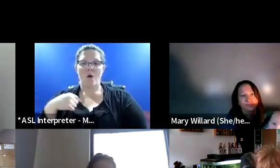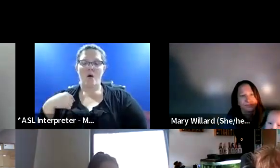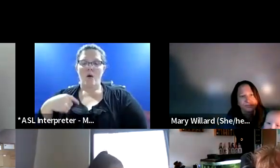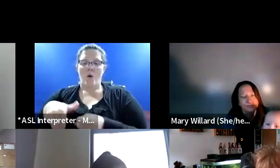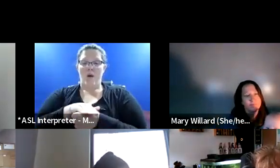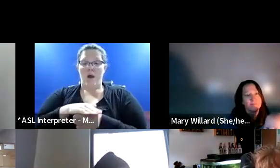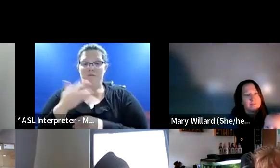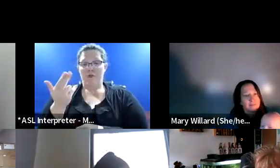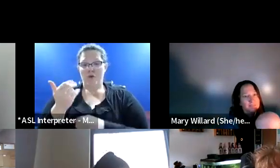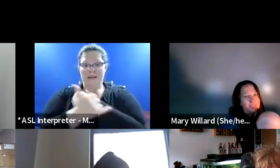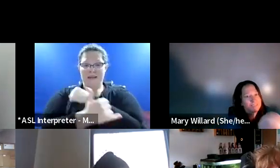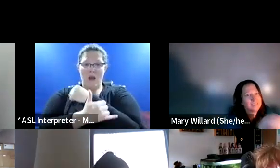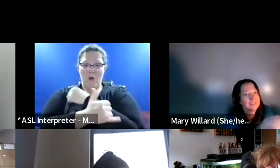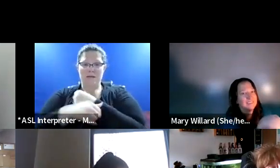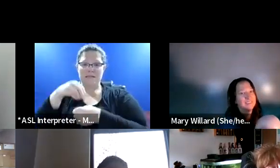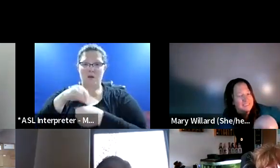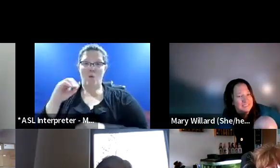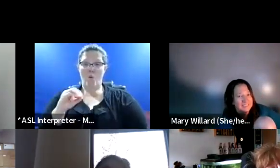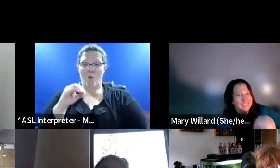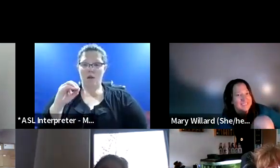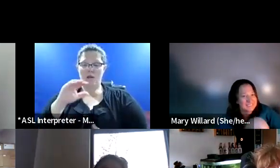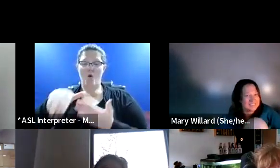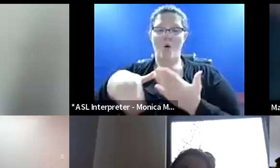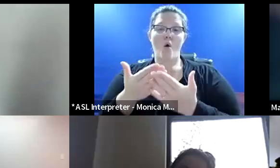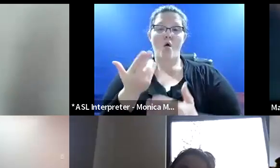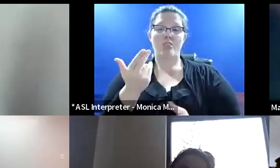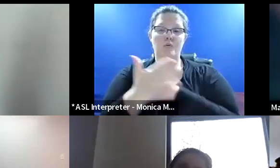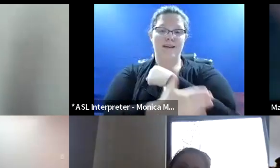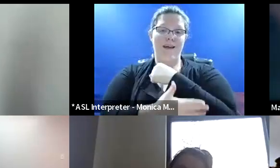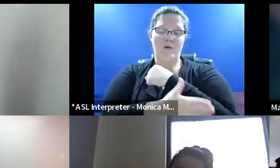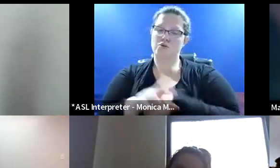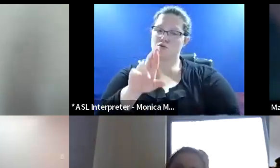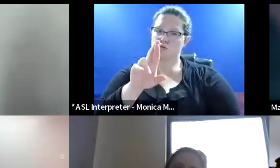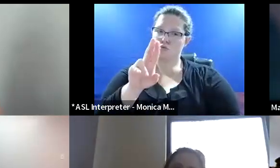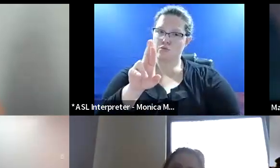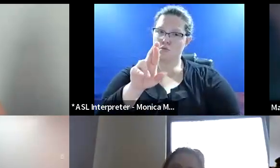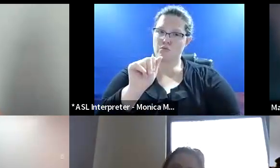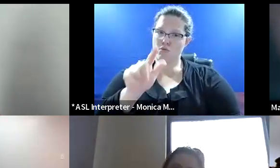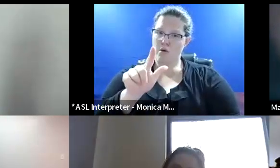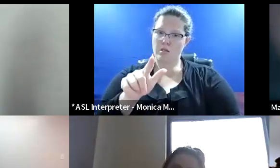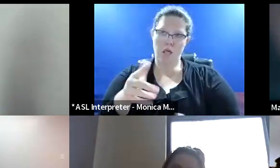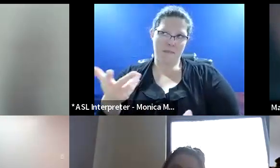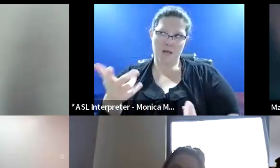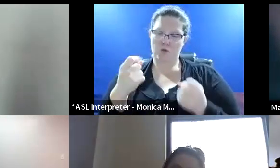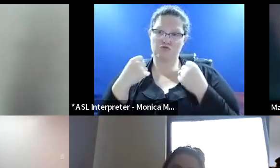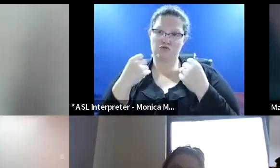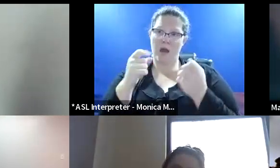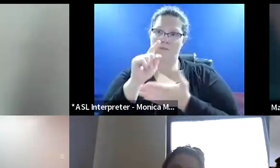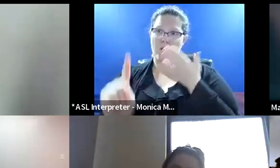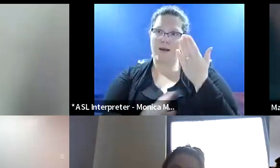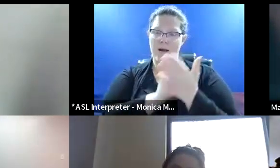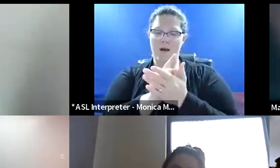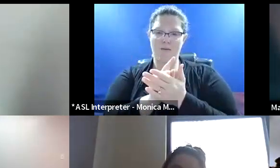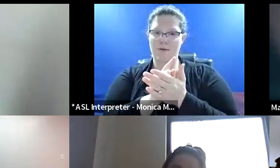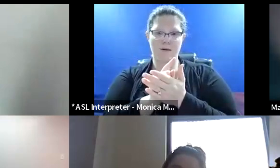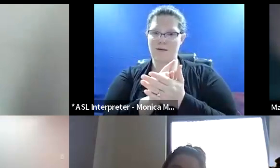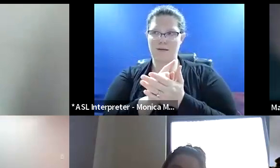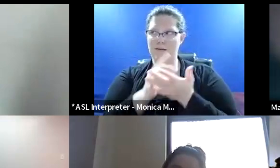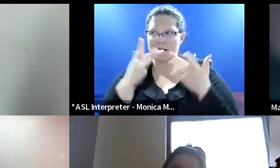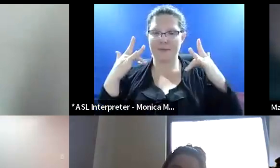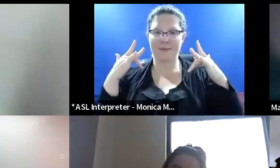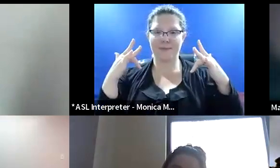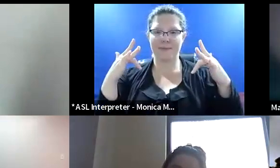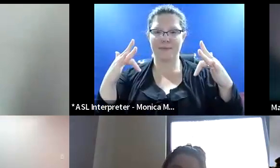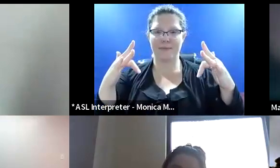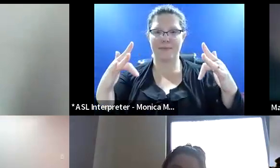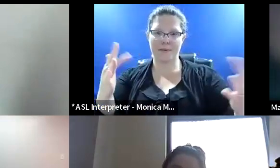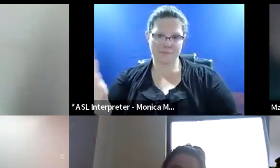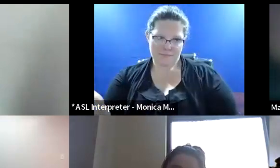YES, GOOD MORNING, AGAIN.